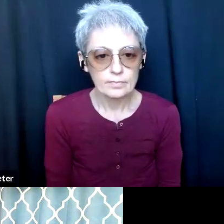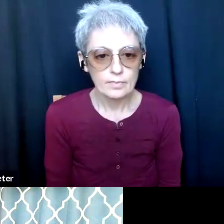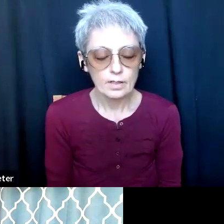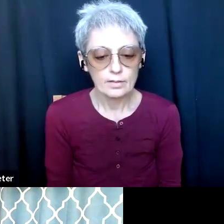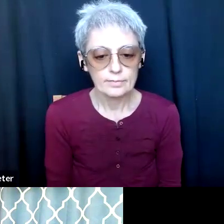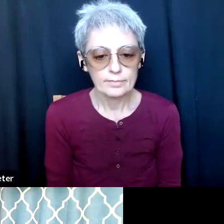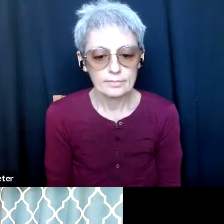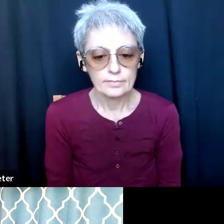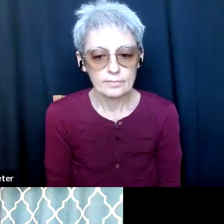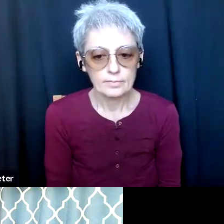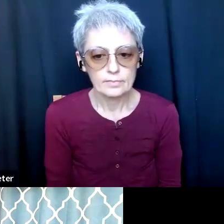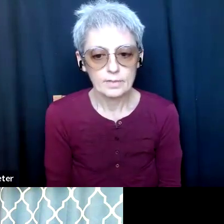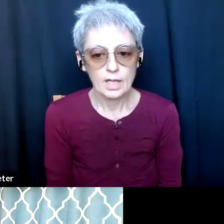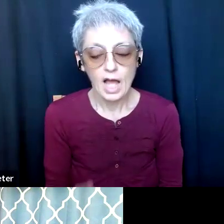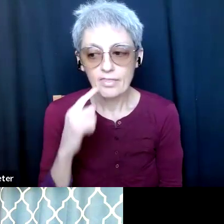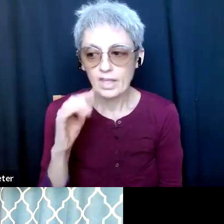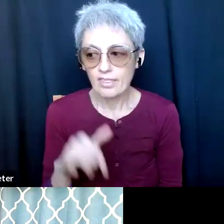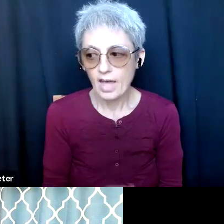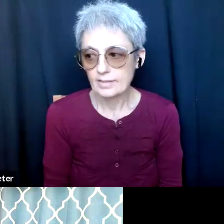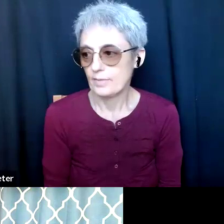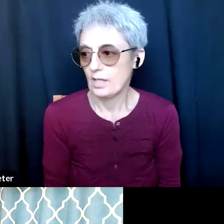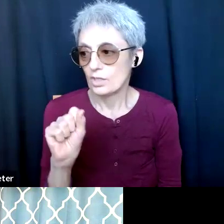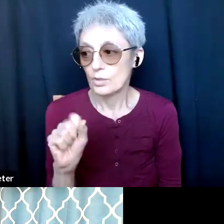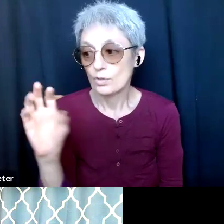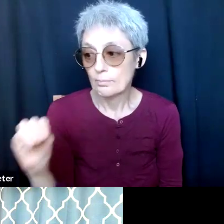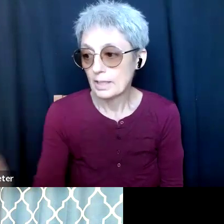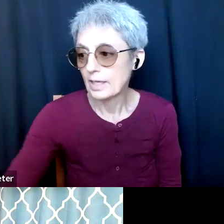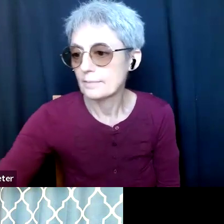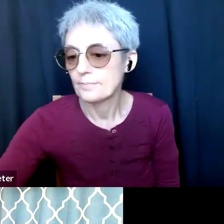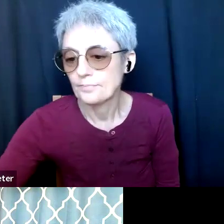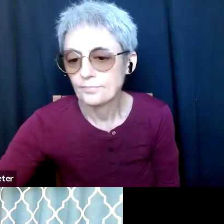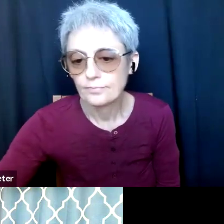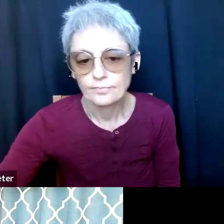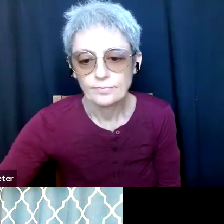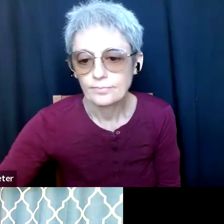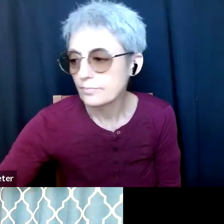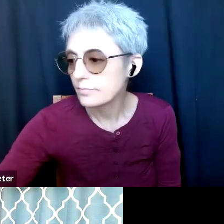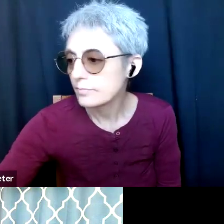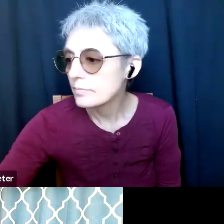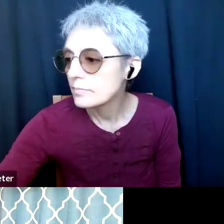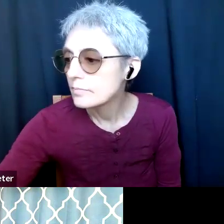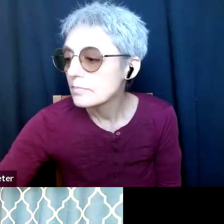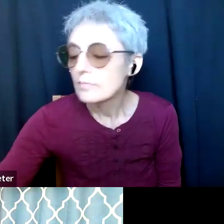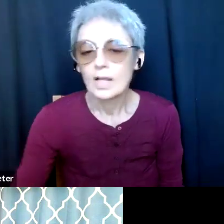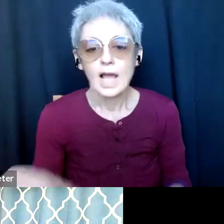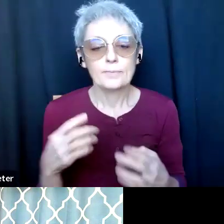So that will be a topic of future studies, I guess. But it's an important question.